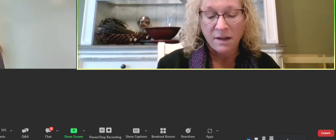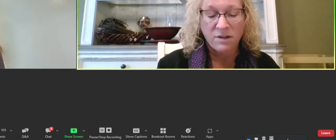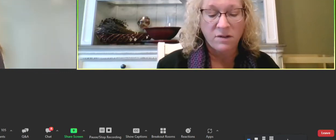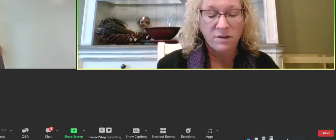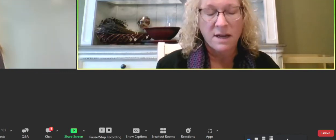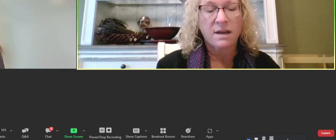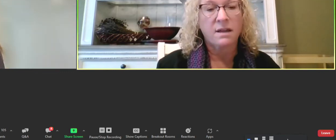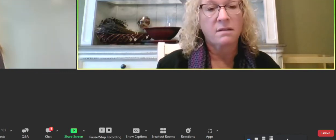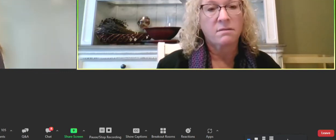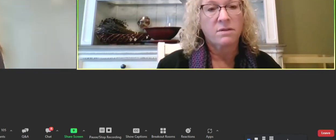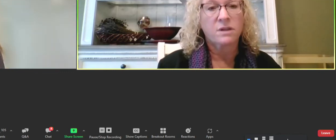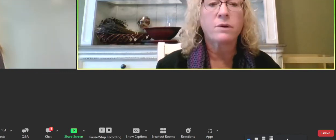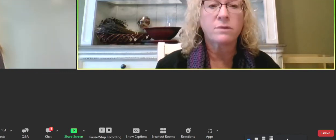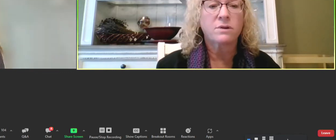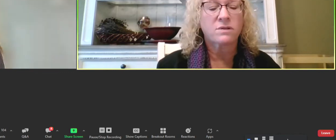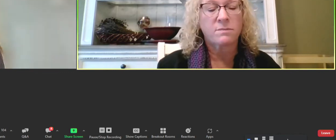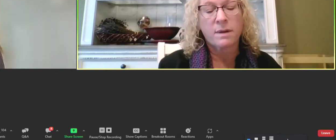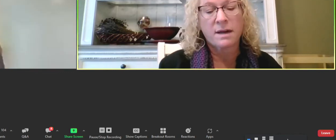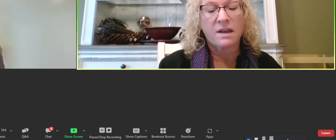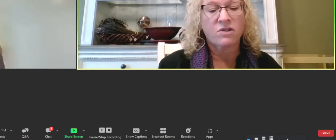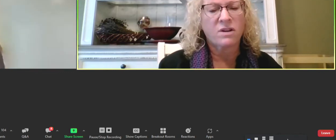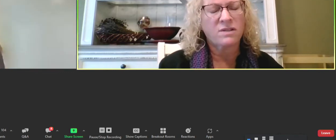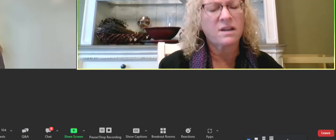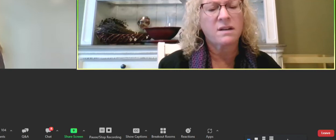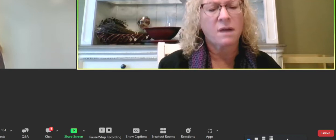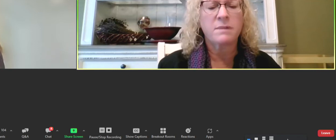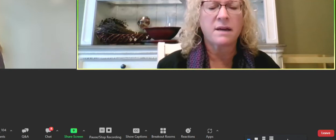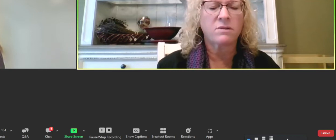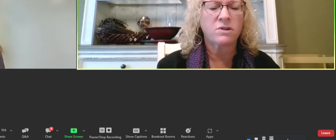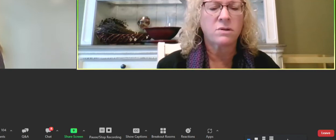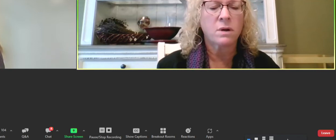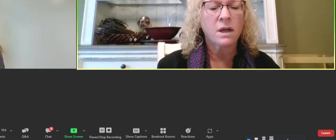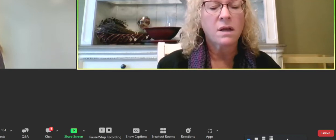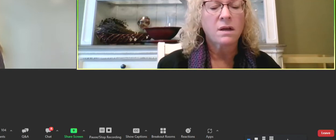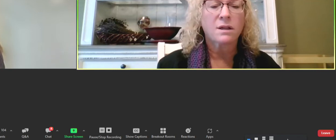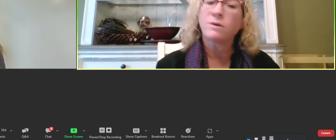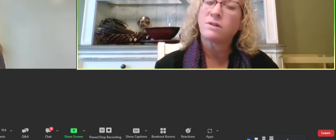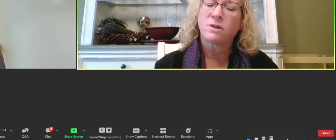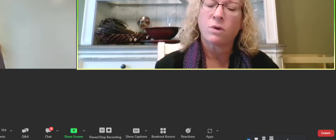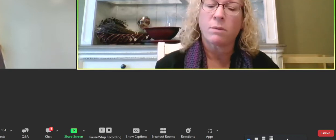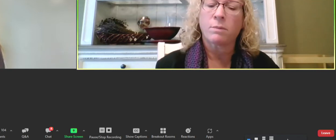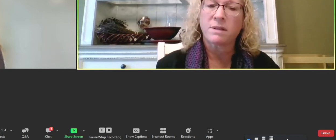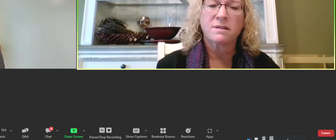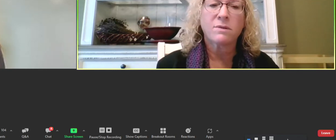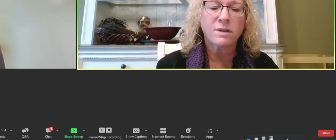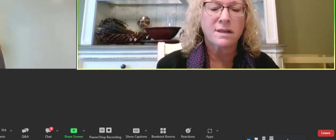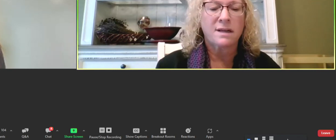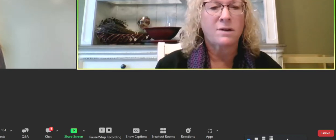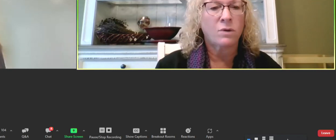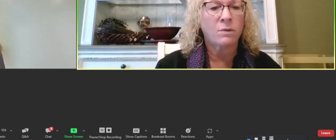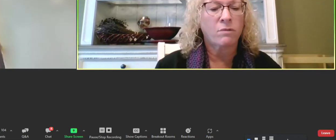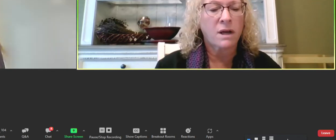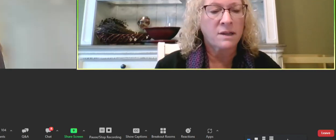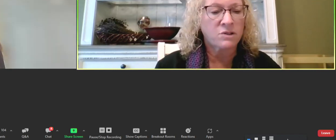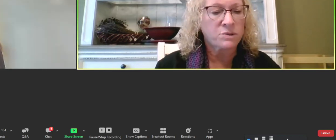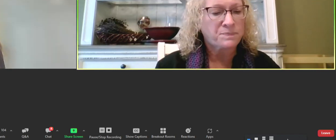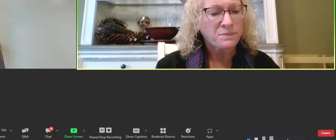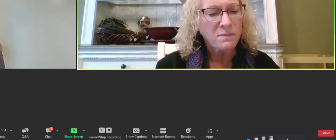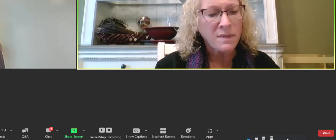continue taking the low dose of medication because it had come down to close to normal, but still wasn't in a normal range.